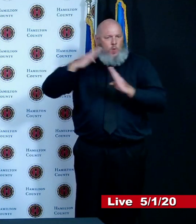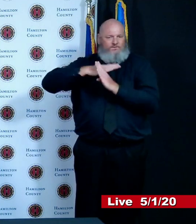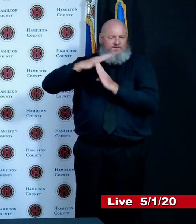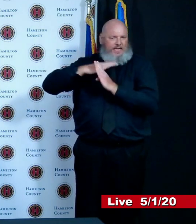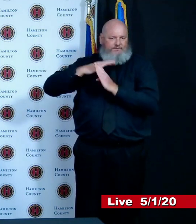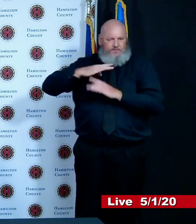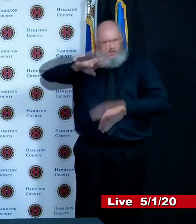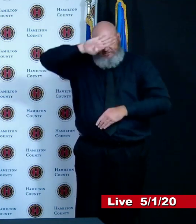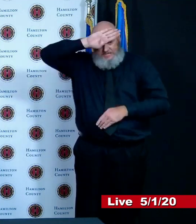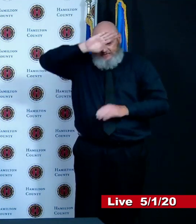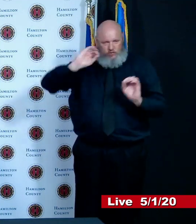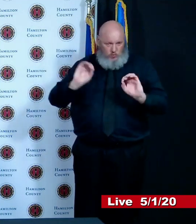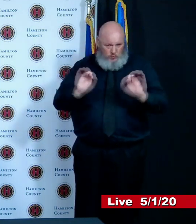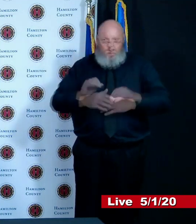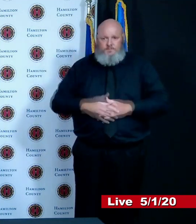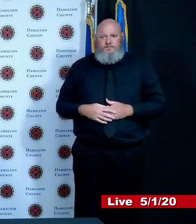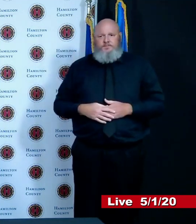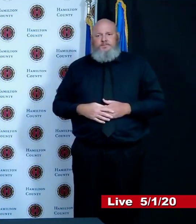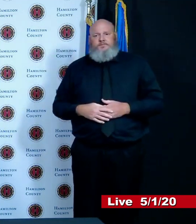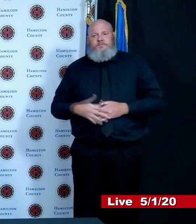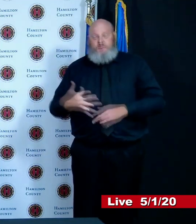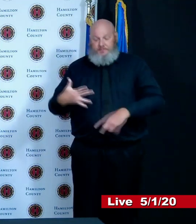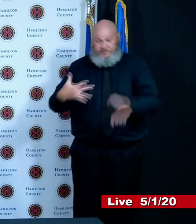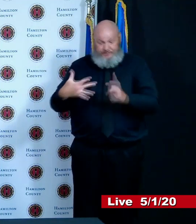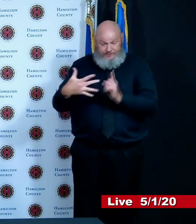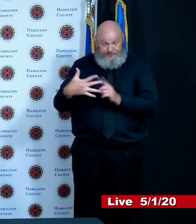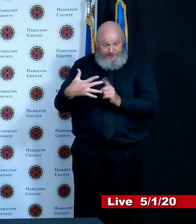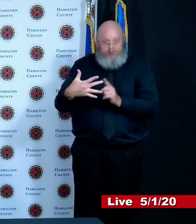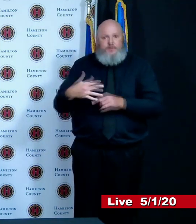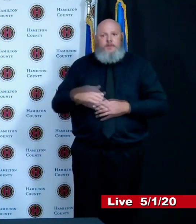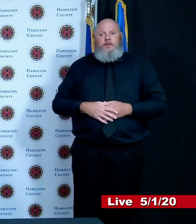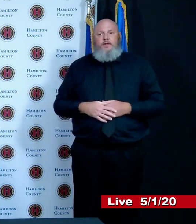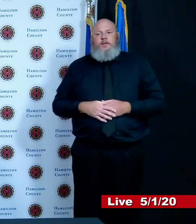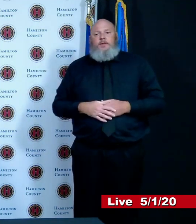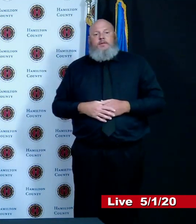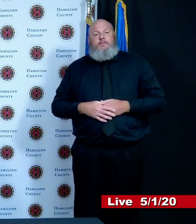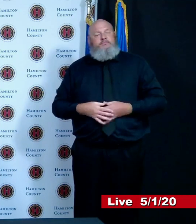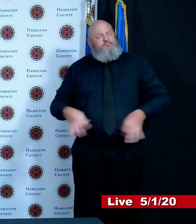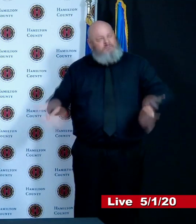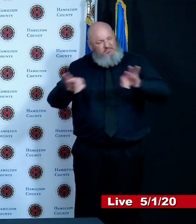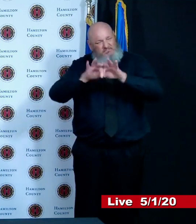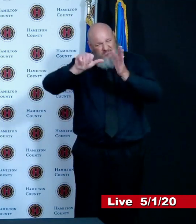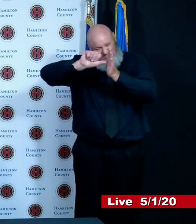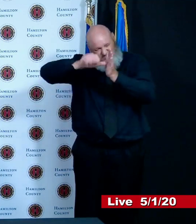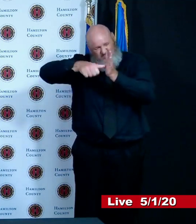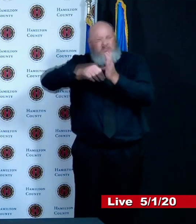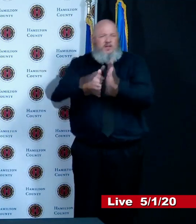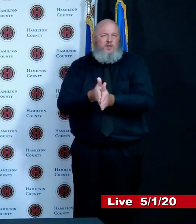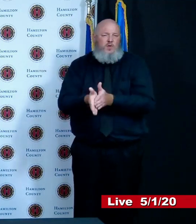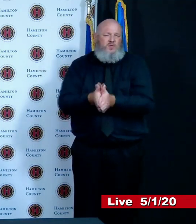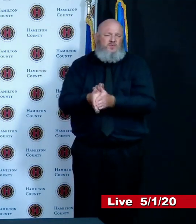making sure that they're doing that frequently to help reduce the spread of germs in addition if you're coughing and things of that nature we want you to do